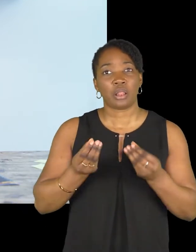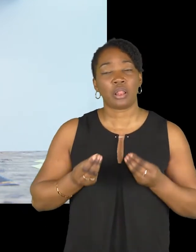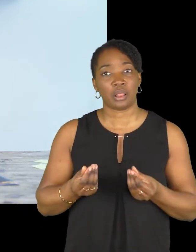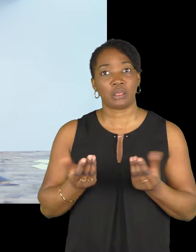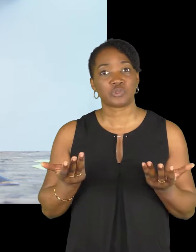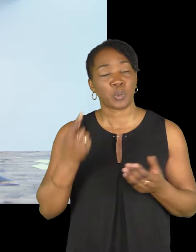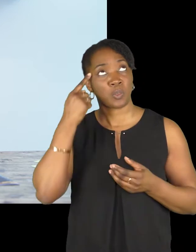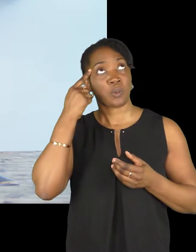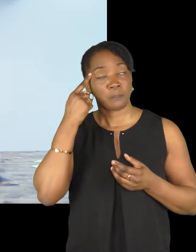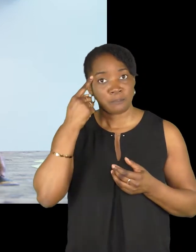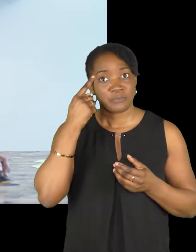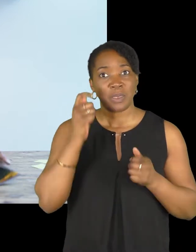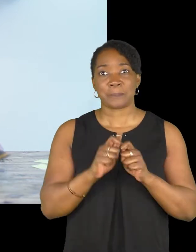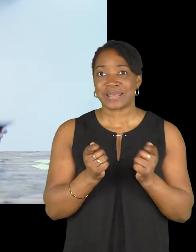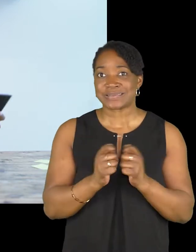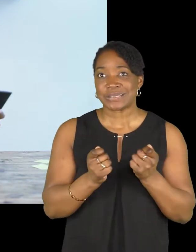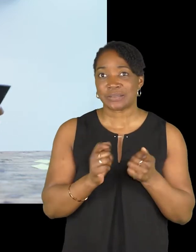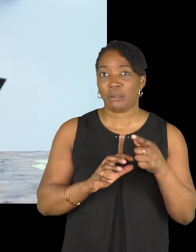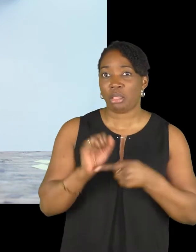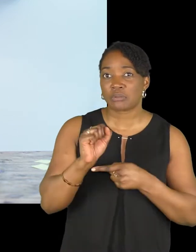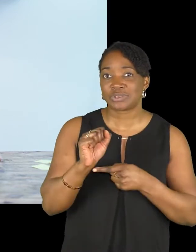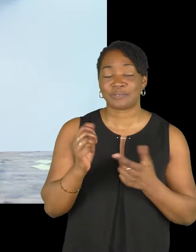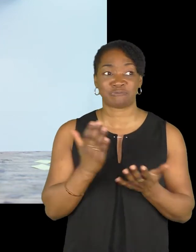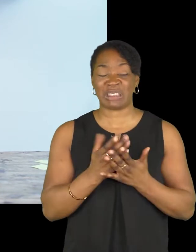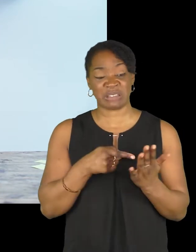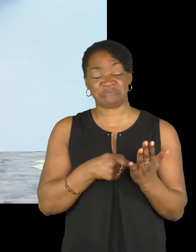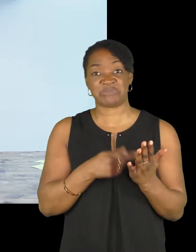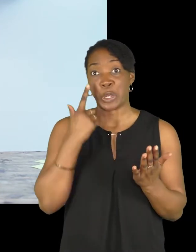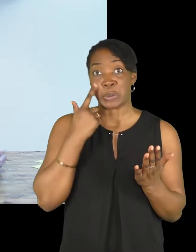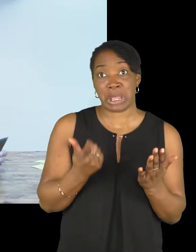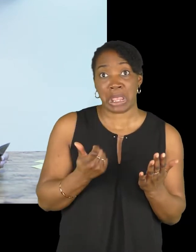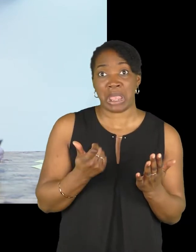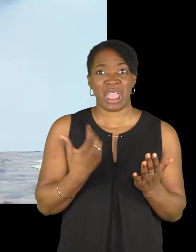when thinking about zine culture, and how it's unapologetic, we have our own agency...this